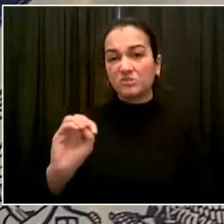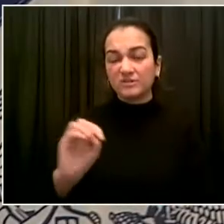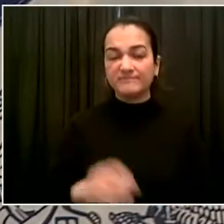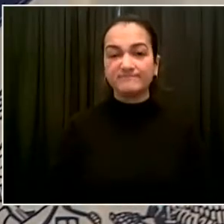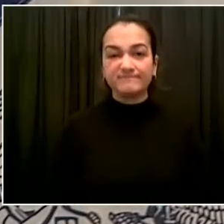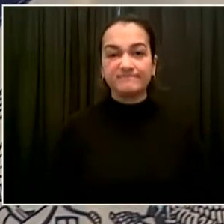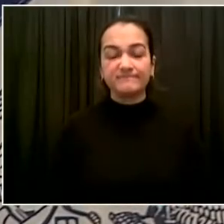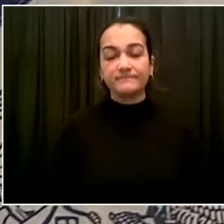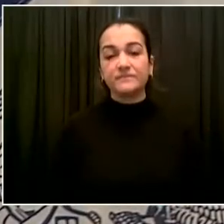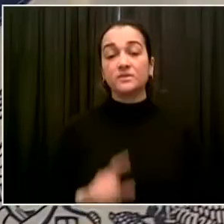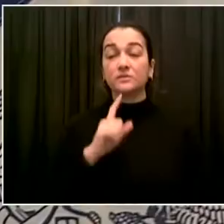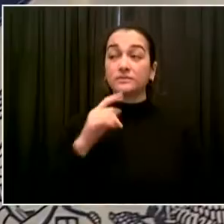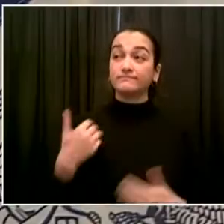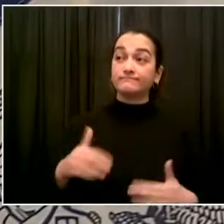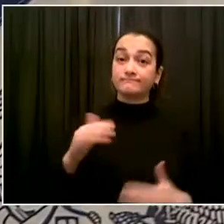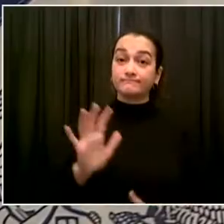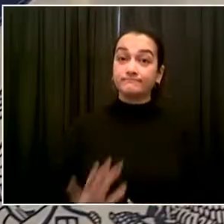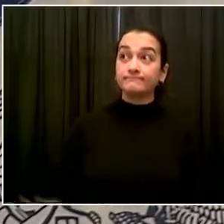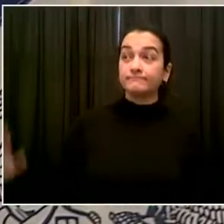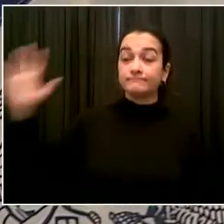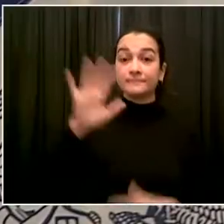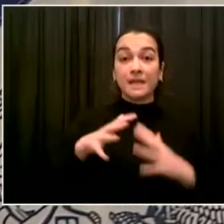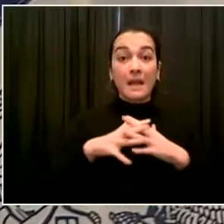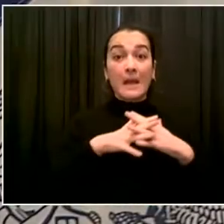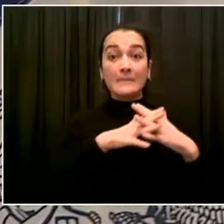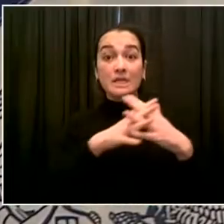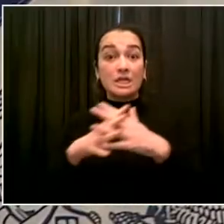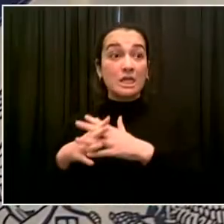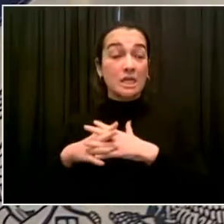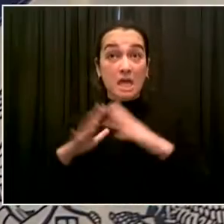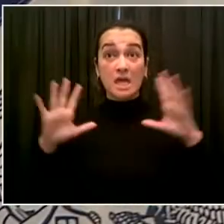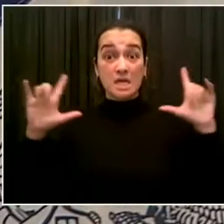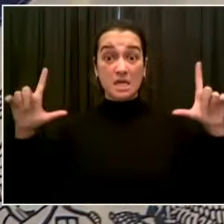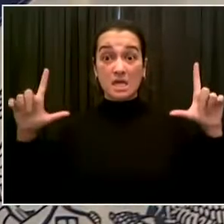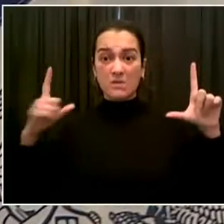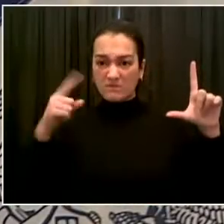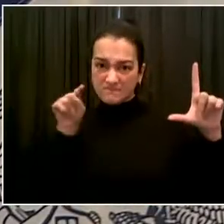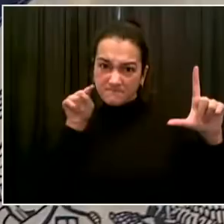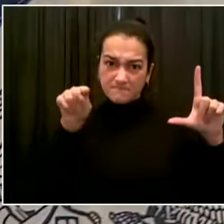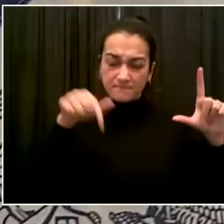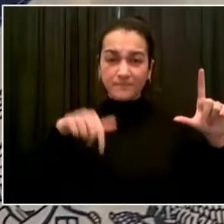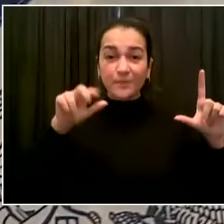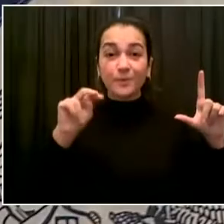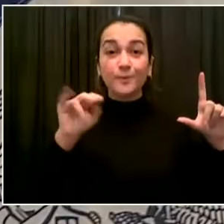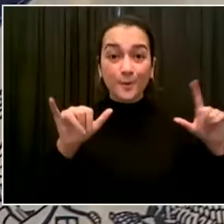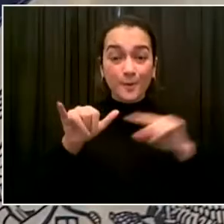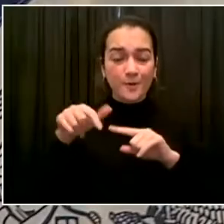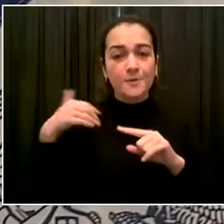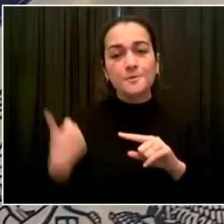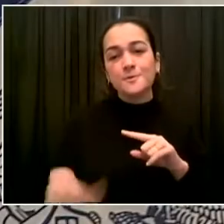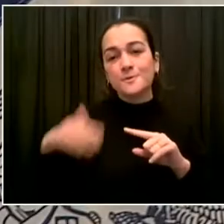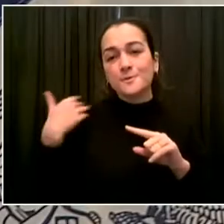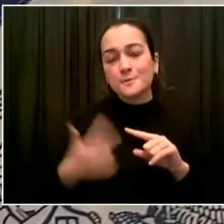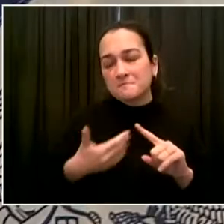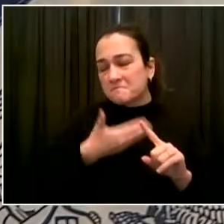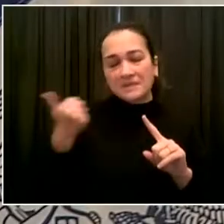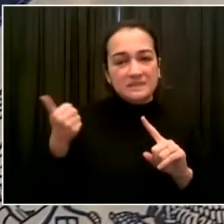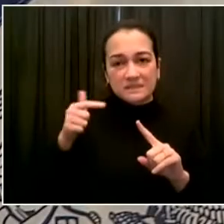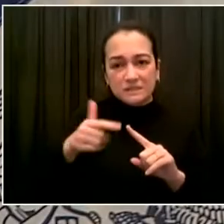WE CONTINUE TO LEAD THE AYW IN TERMS OF HUGE NUMBERS OF PEOPLE VACCINATED AND AGGRESSIVE